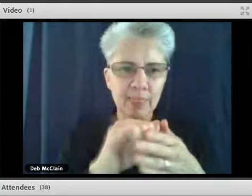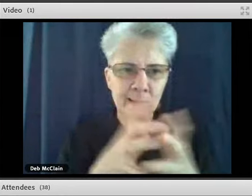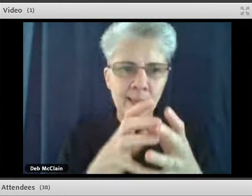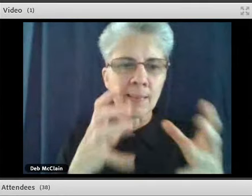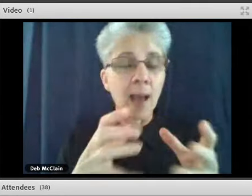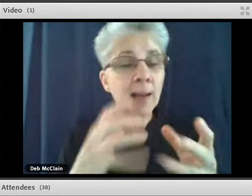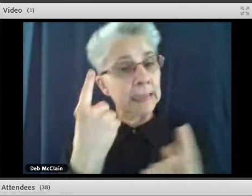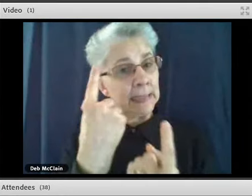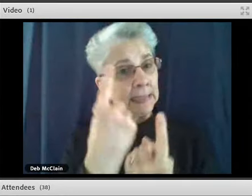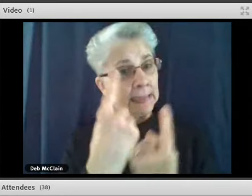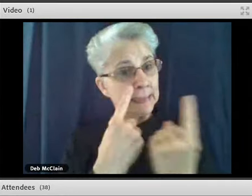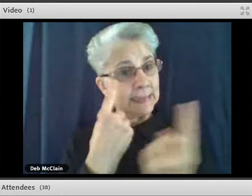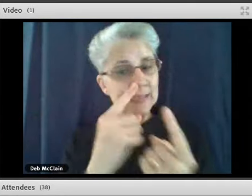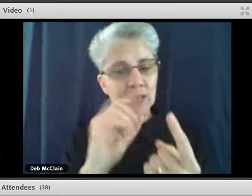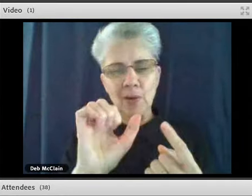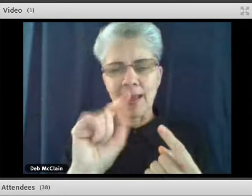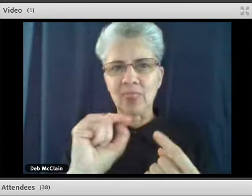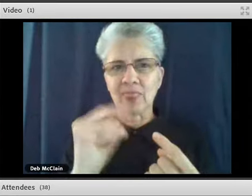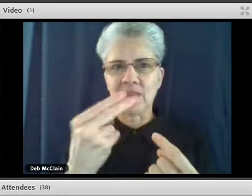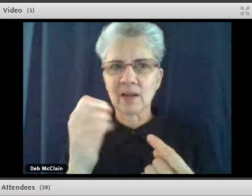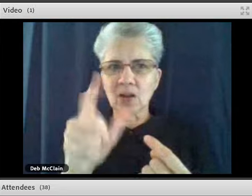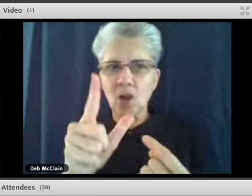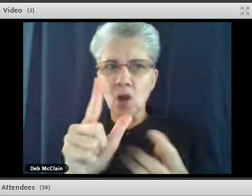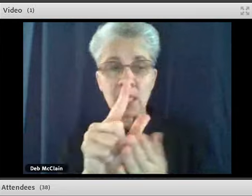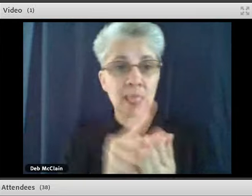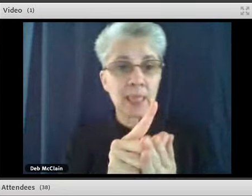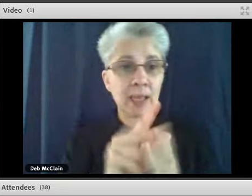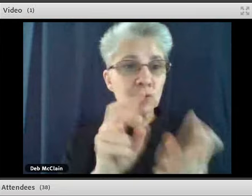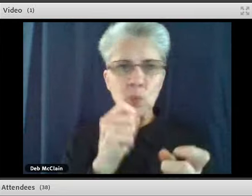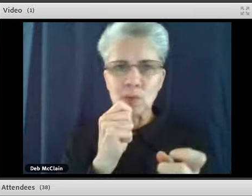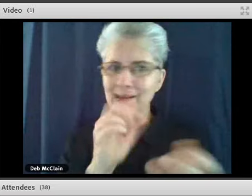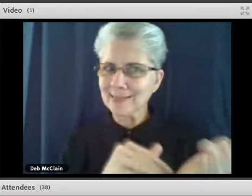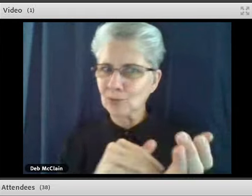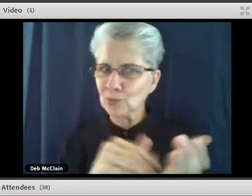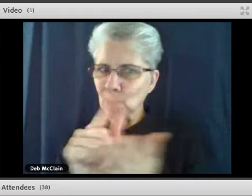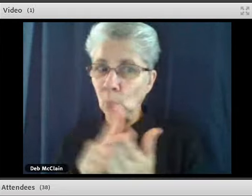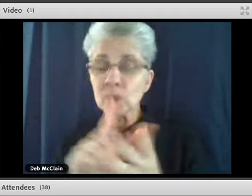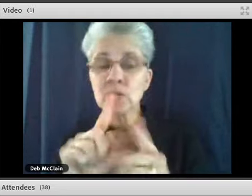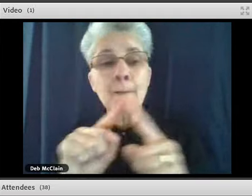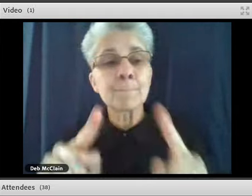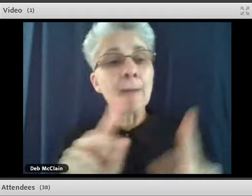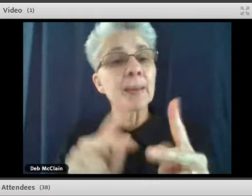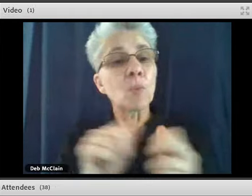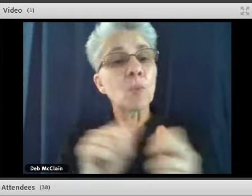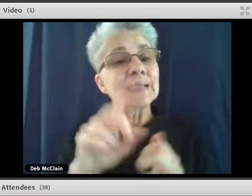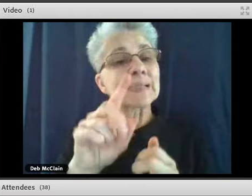And then, considering the ethical and legal issues -- we're not doctors, we're not lawyers. And a lot of people with disabilities need help